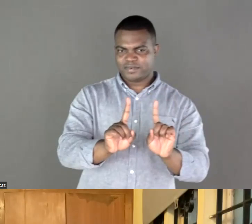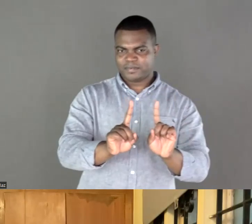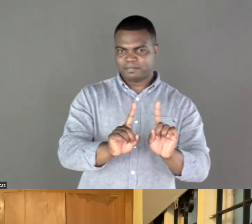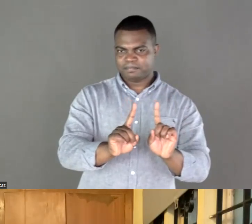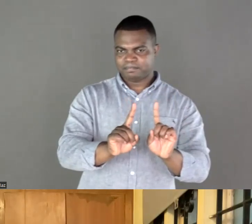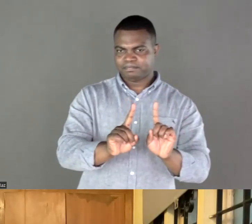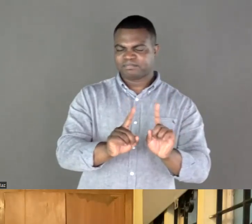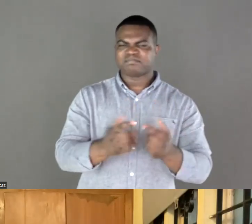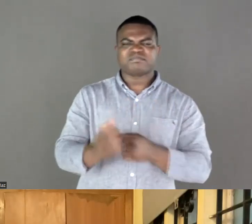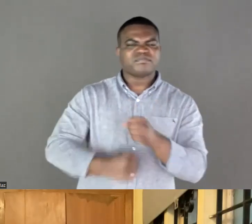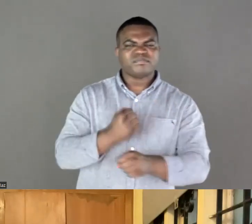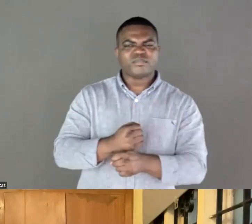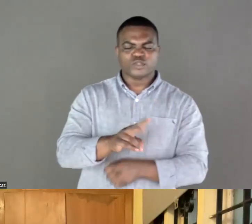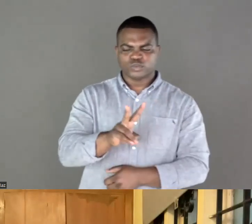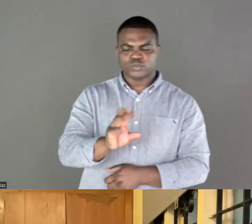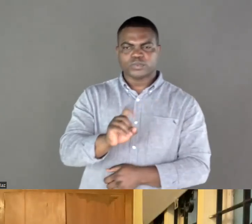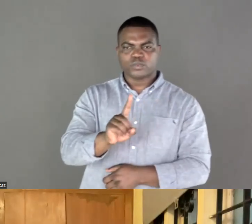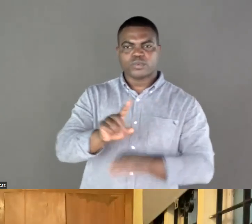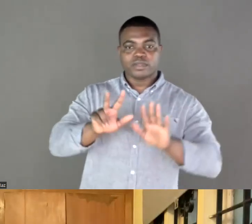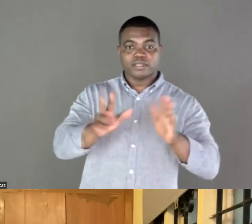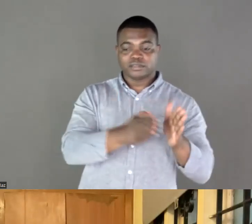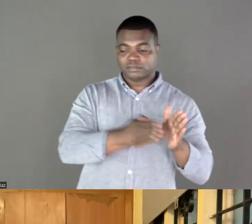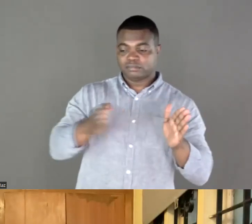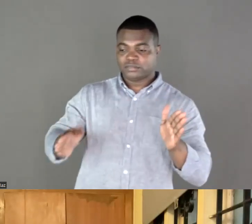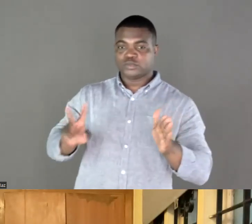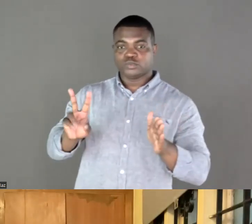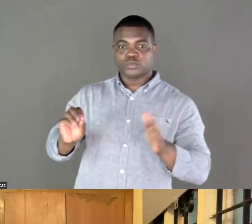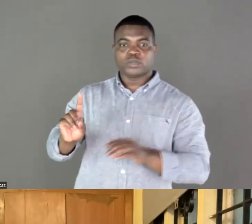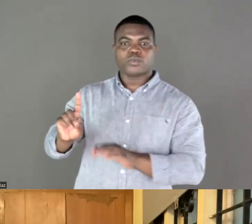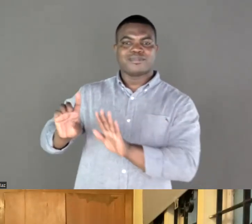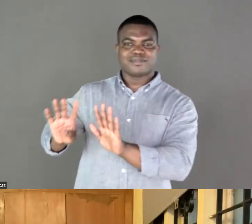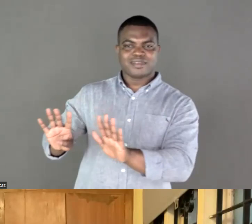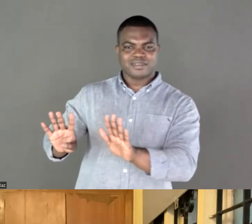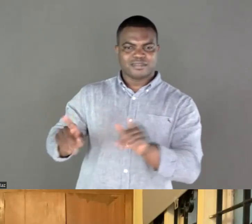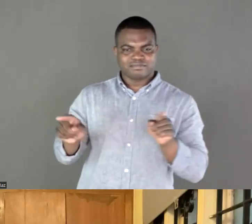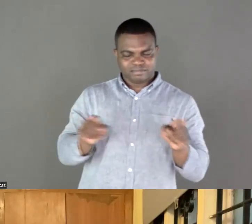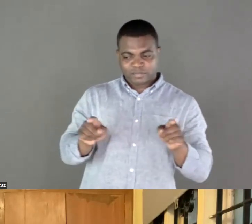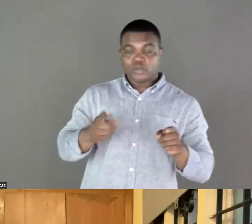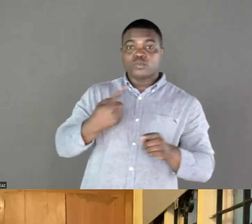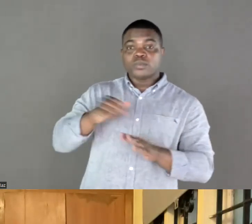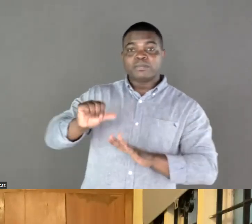from humanitarian actors. So 1/3 of the participants are from humanitarian organizations.